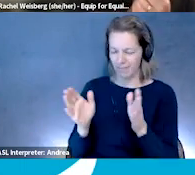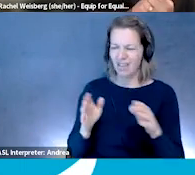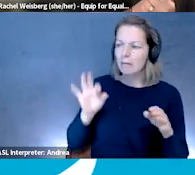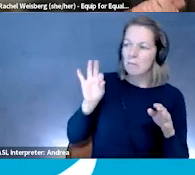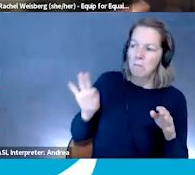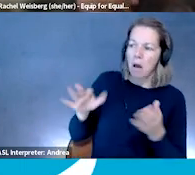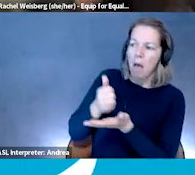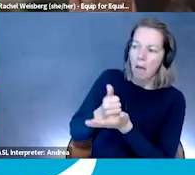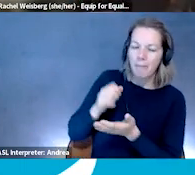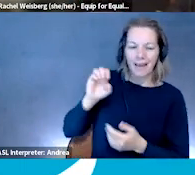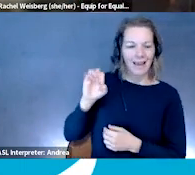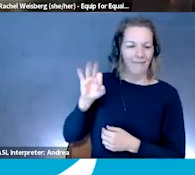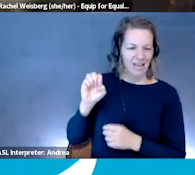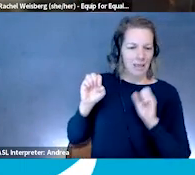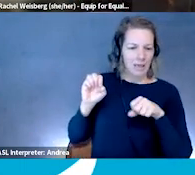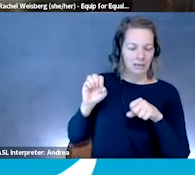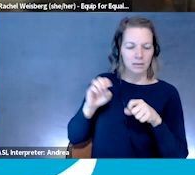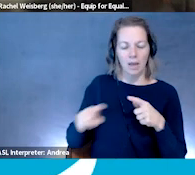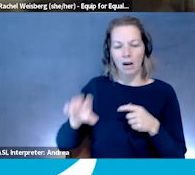IL'S AND ADA. ANY COMPLAINTS ABOUT